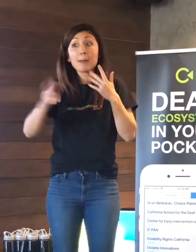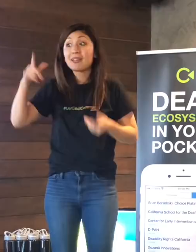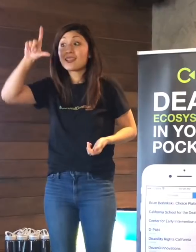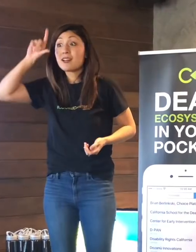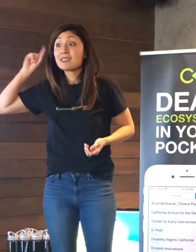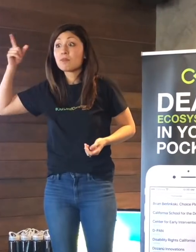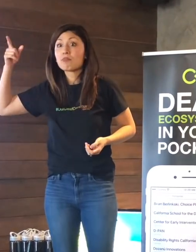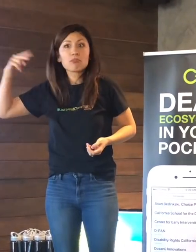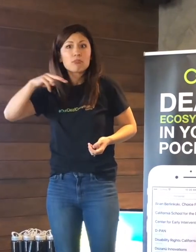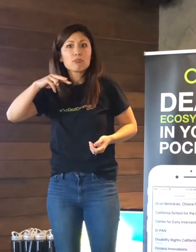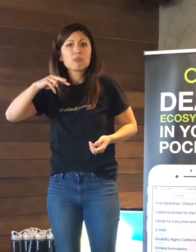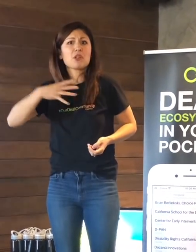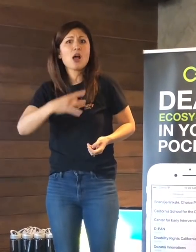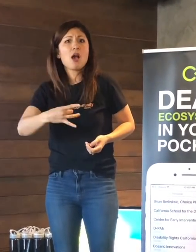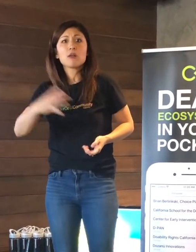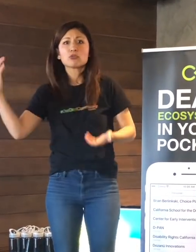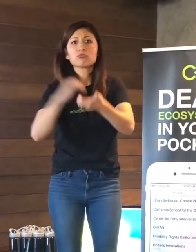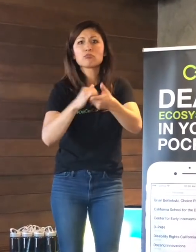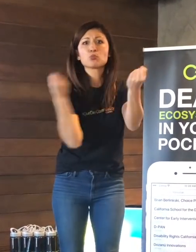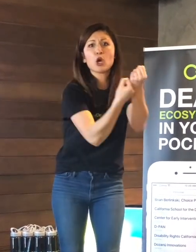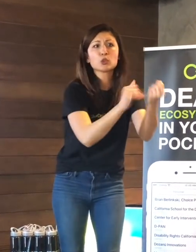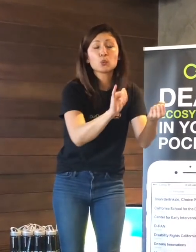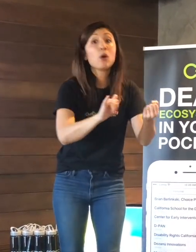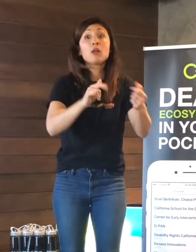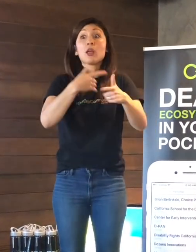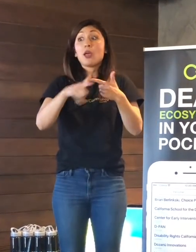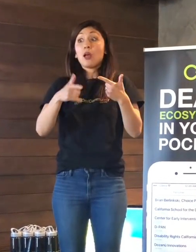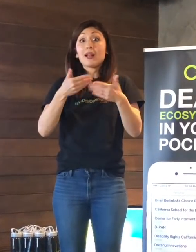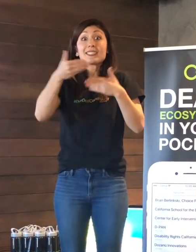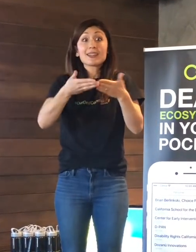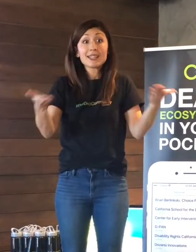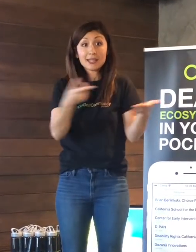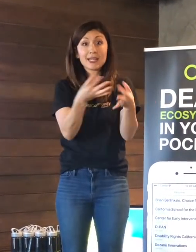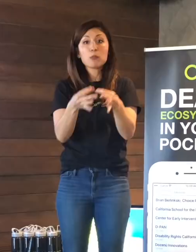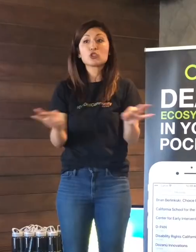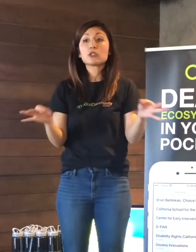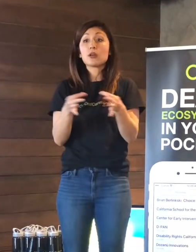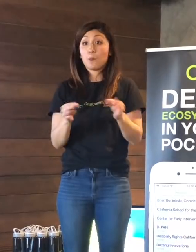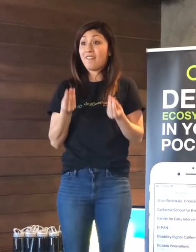Afterwards, Gallaudet University liked what they saw and decided to sponsor The Daily Moth as well. And then the next thing that happened was captioning.